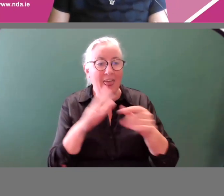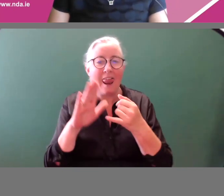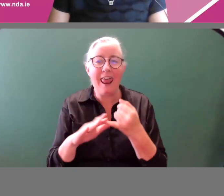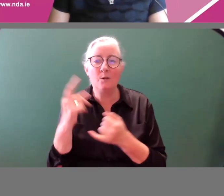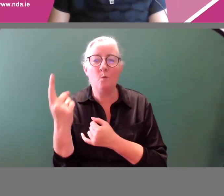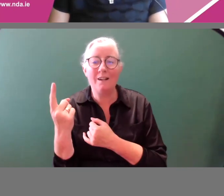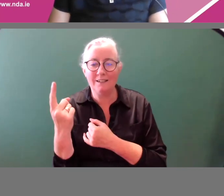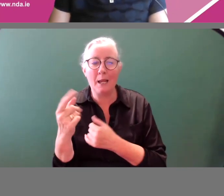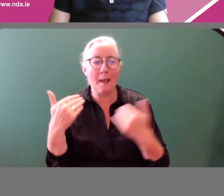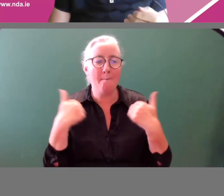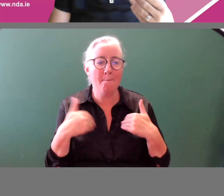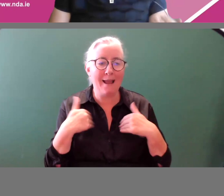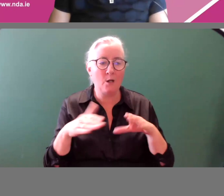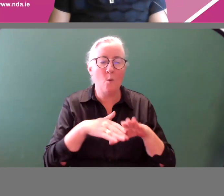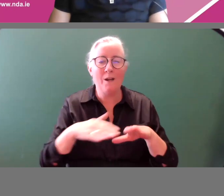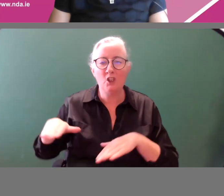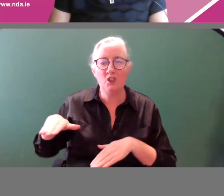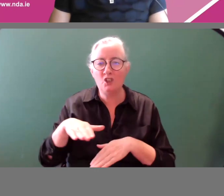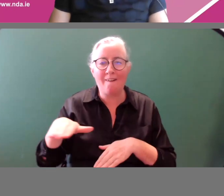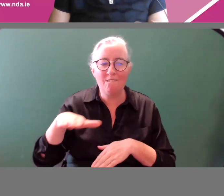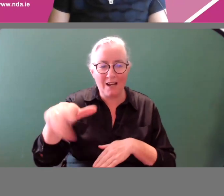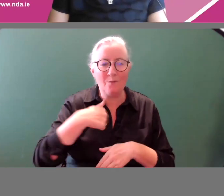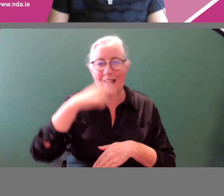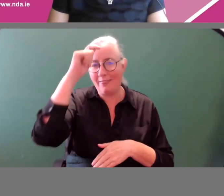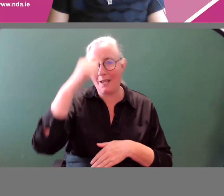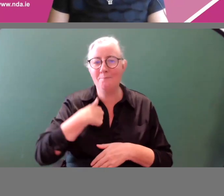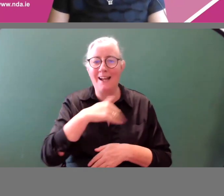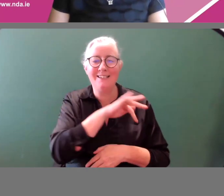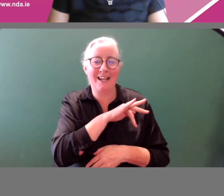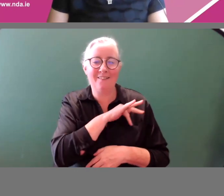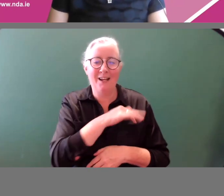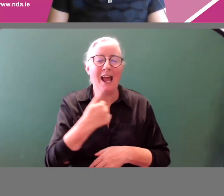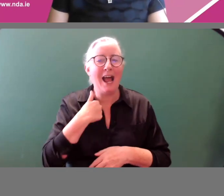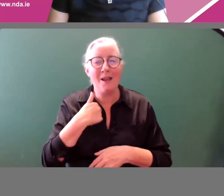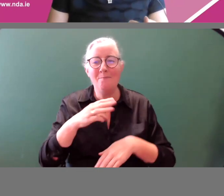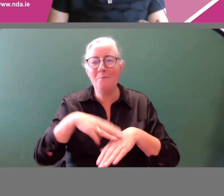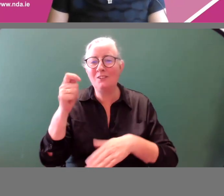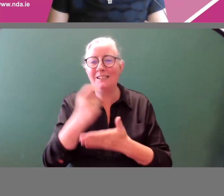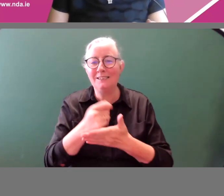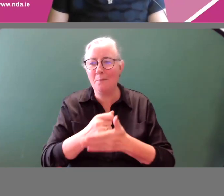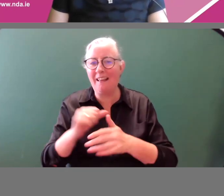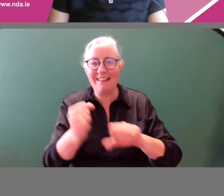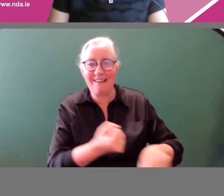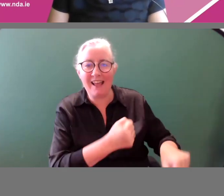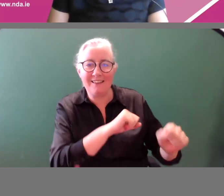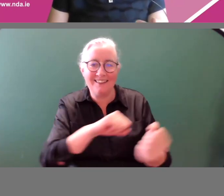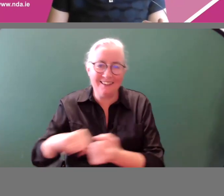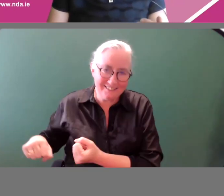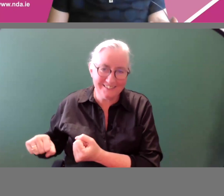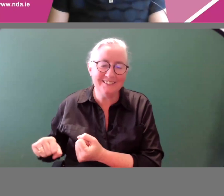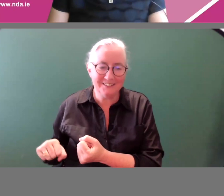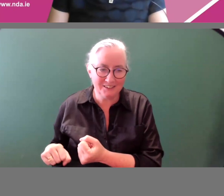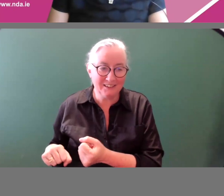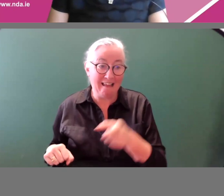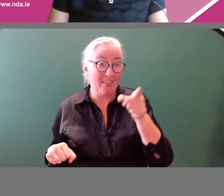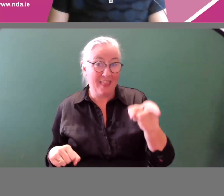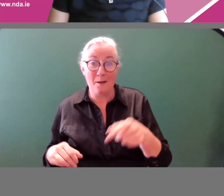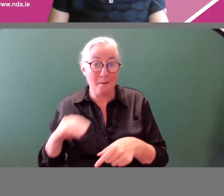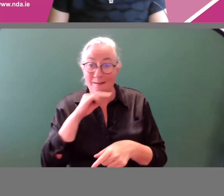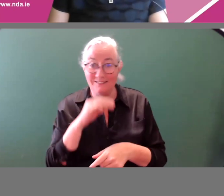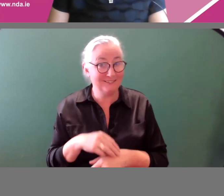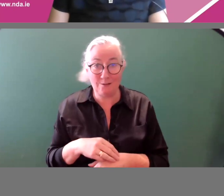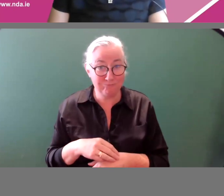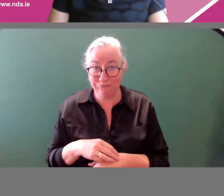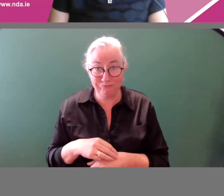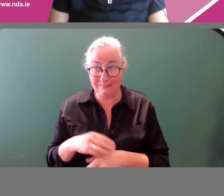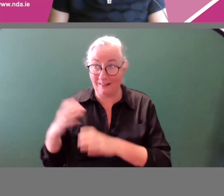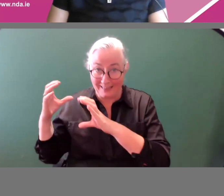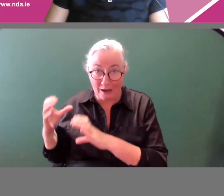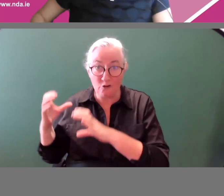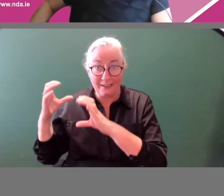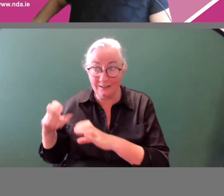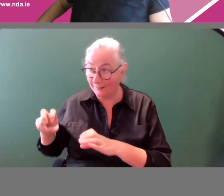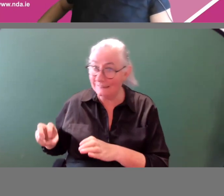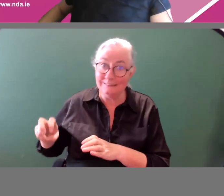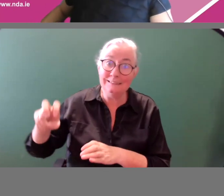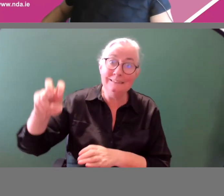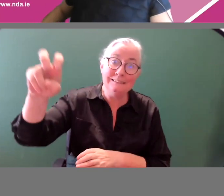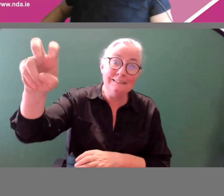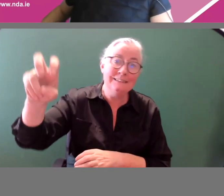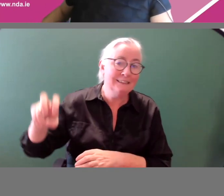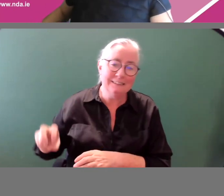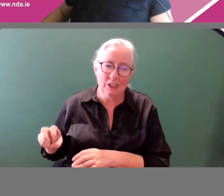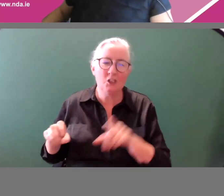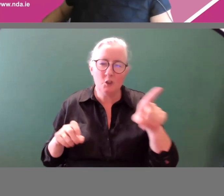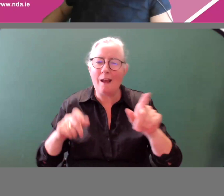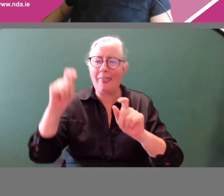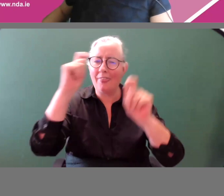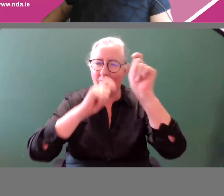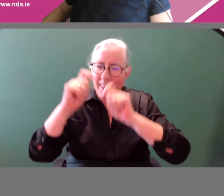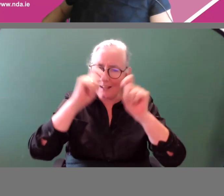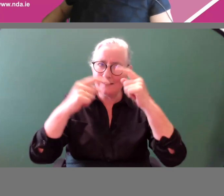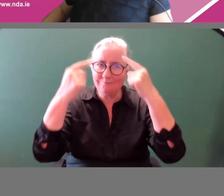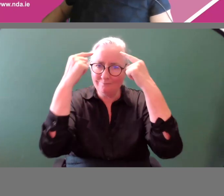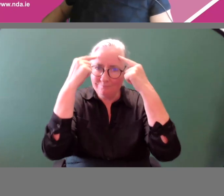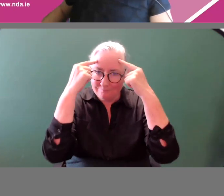it's a man with a surf board. So really I suppose it's just thinking about the benefits